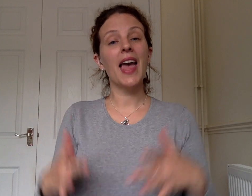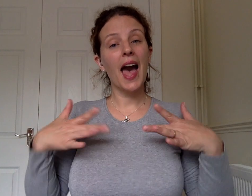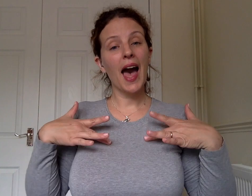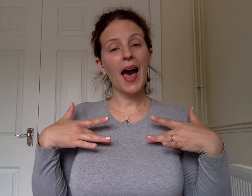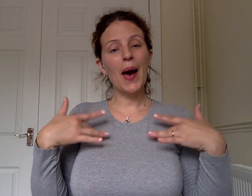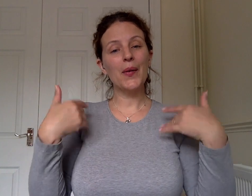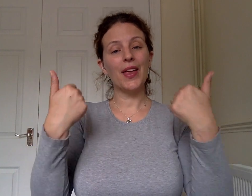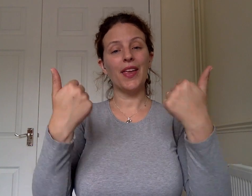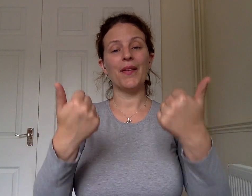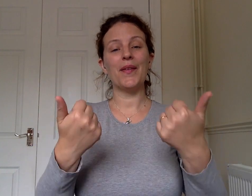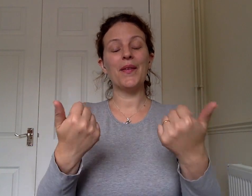How are you?